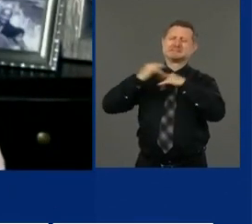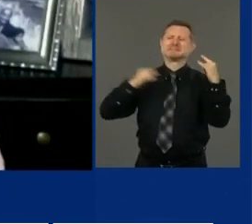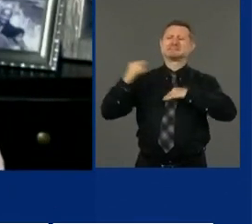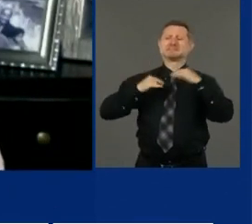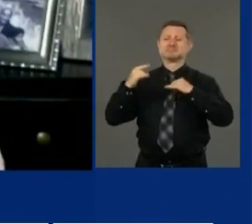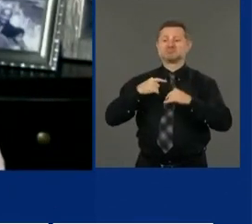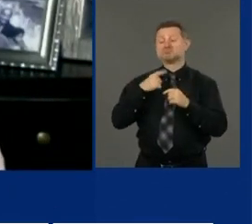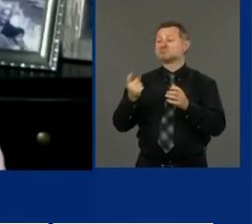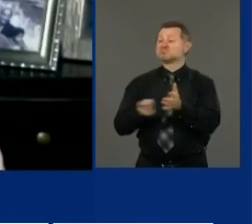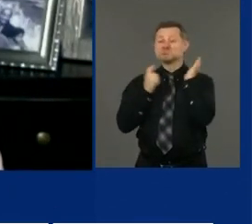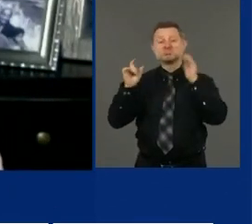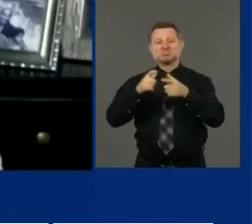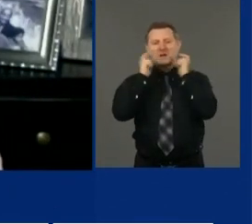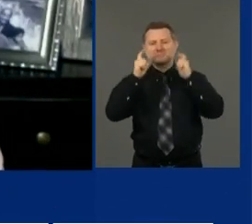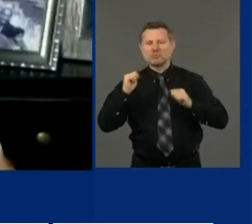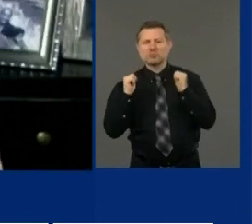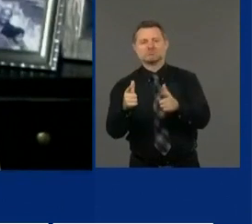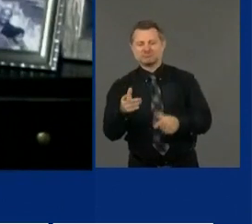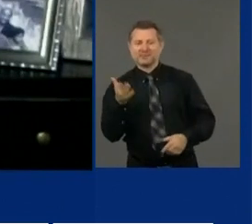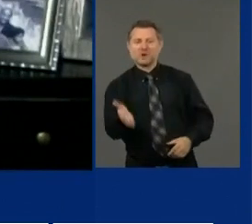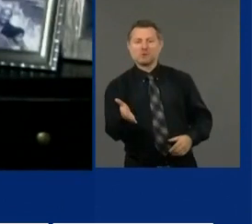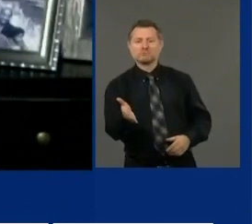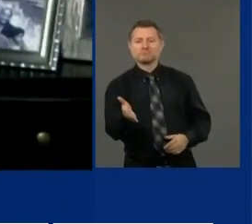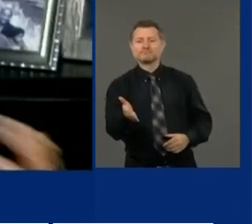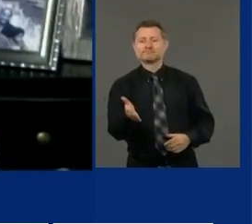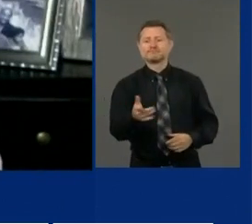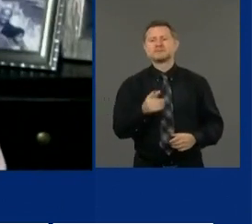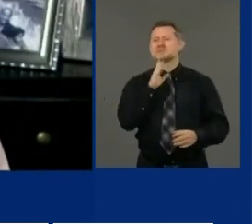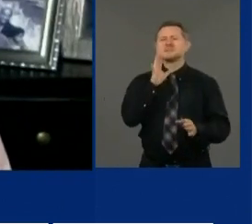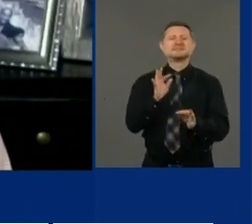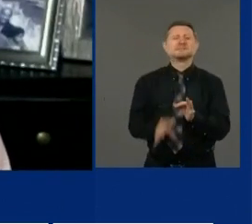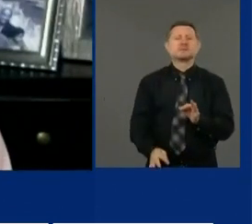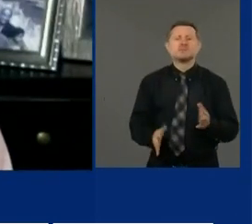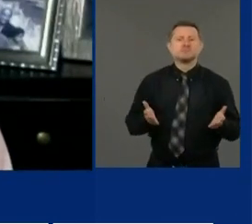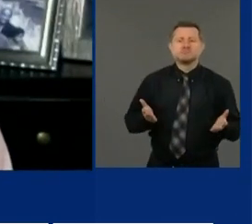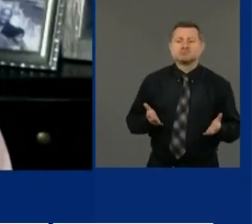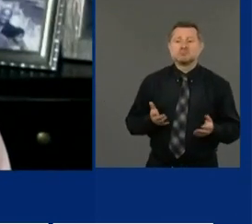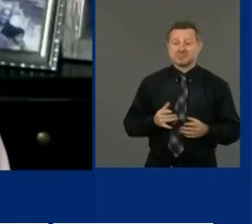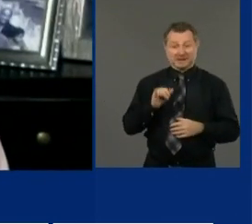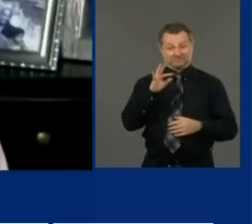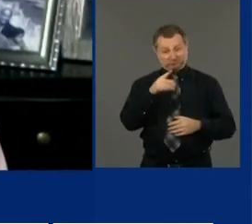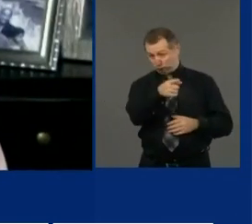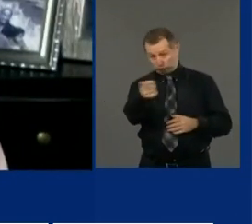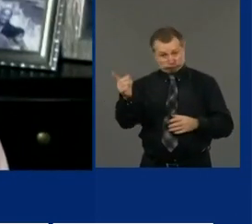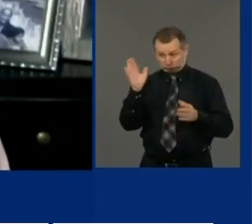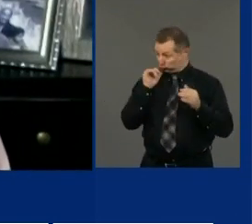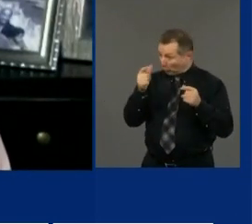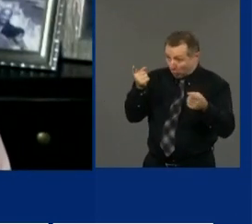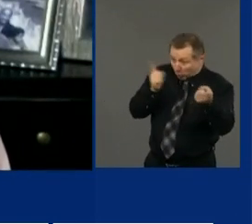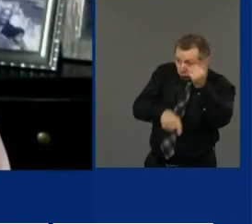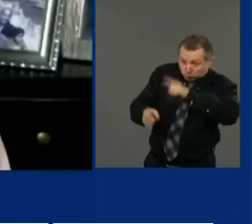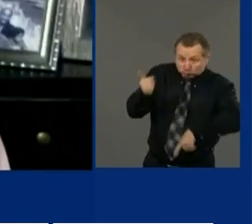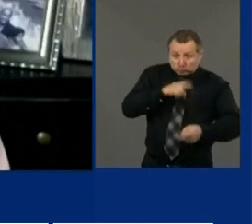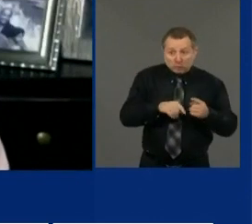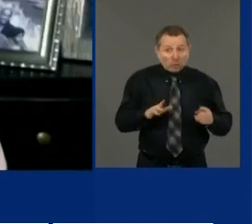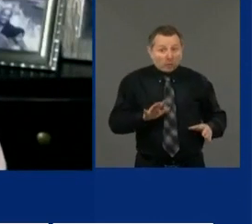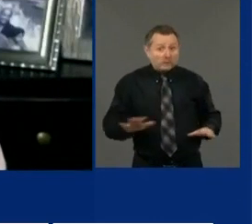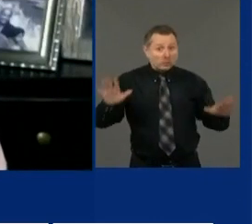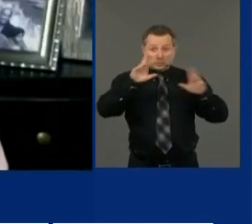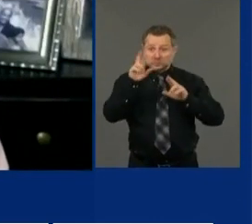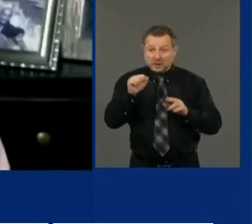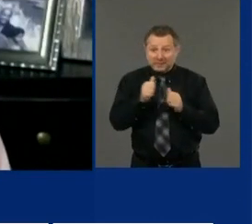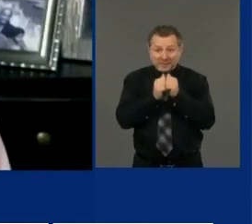AIRPORT, ONE OF OUR LARGEST JOB